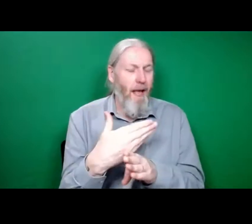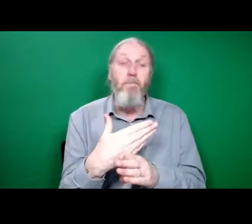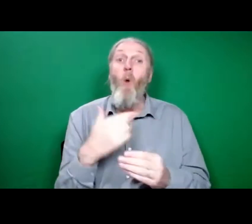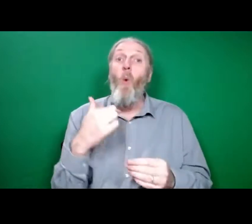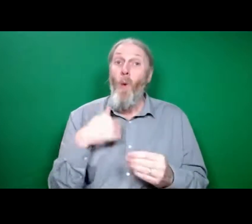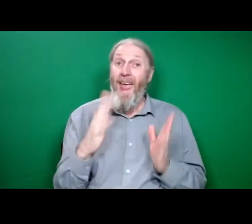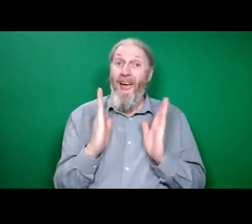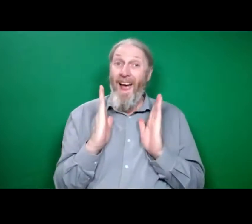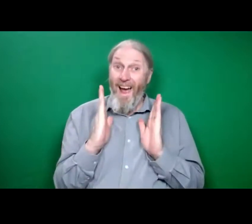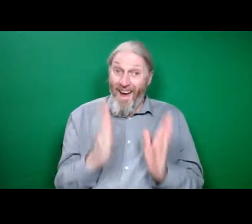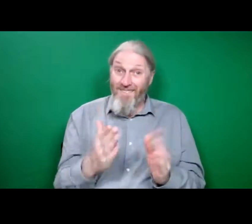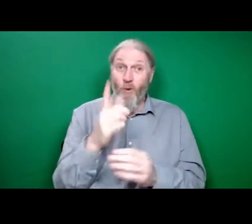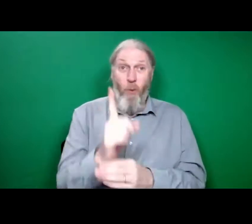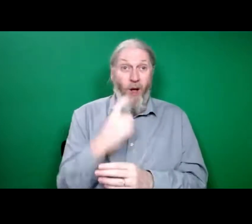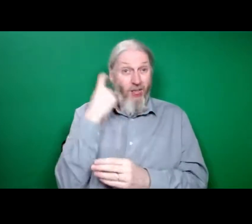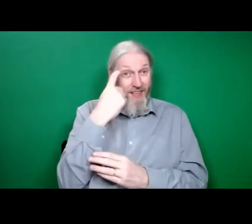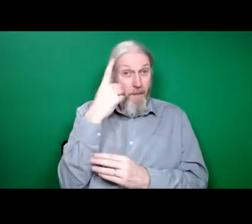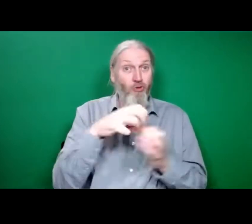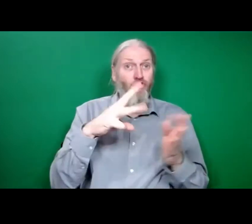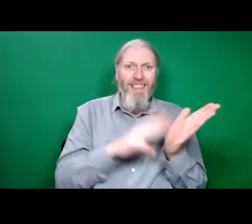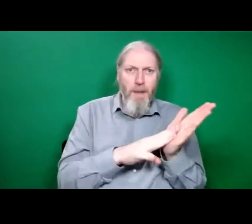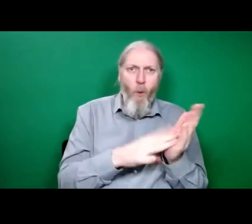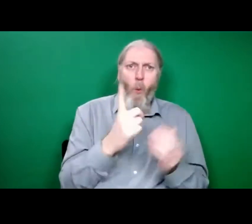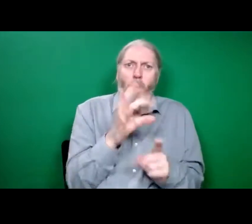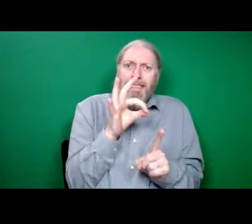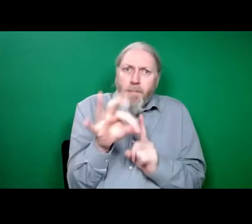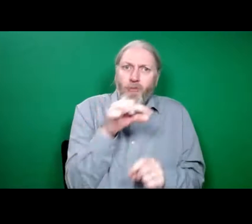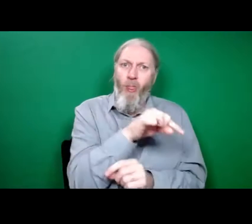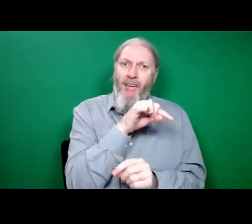So, you know, SECEN and the Thames Estuary growth broad